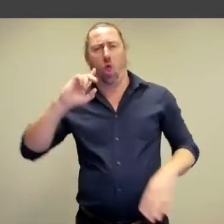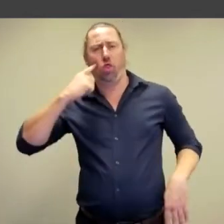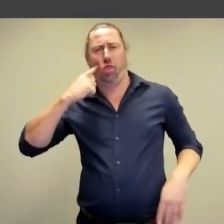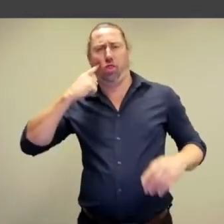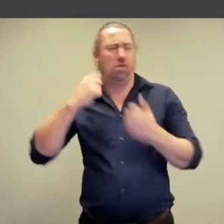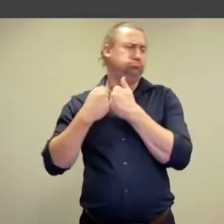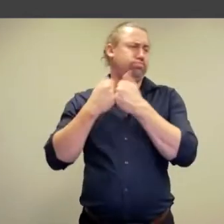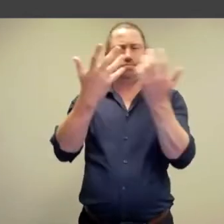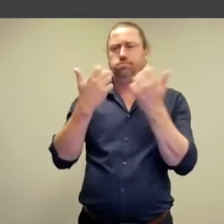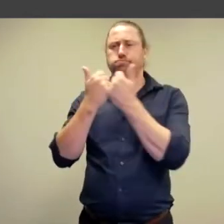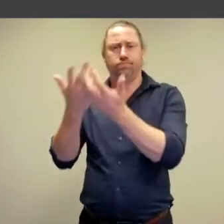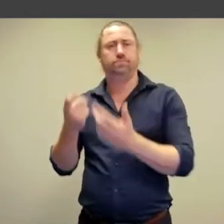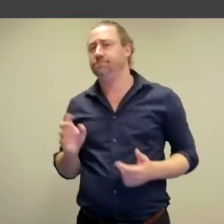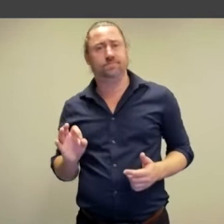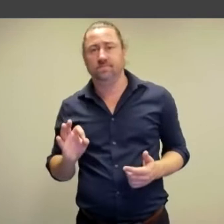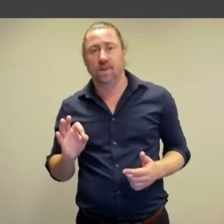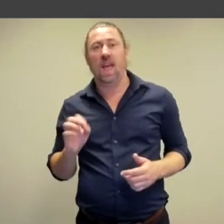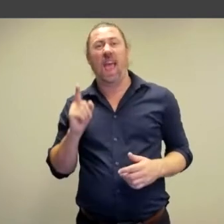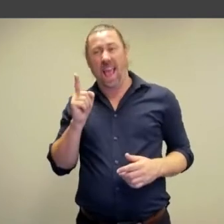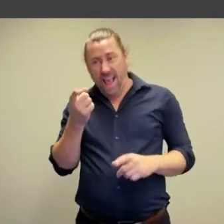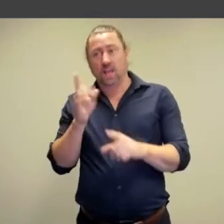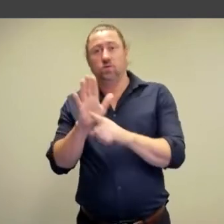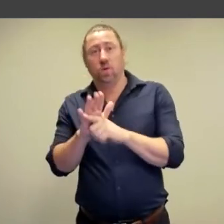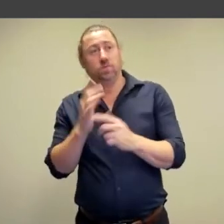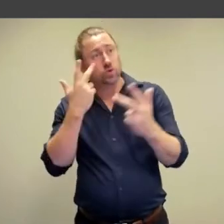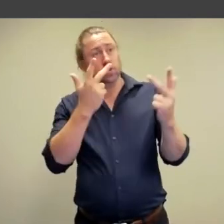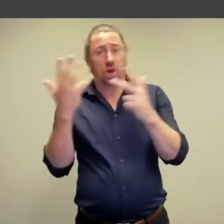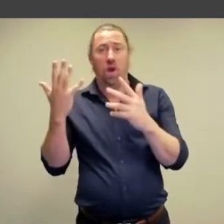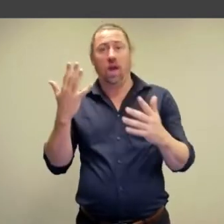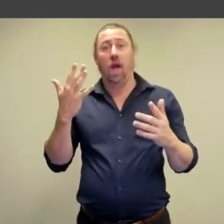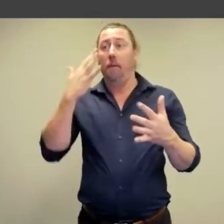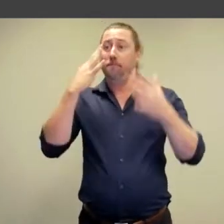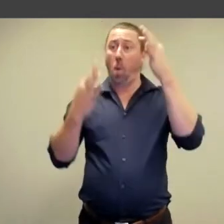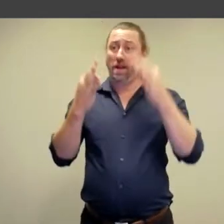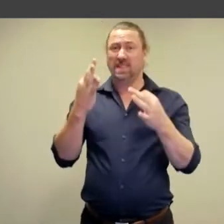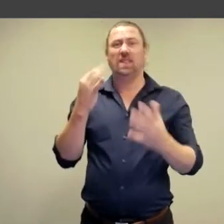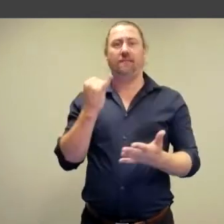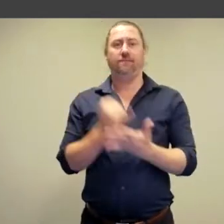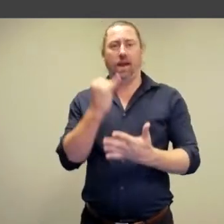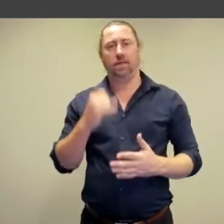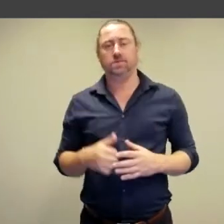Instead, they're highlighting failed